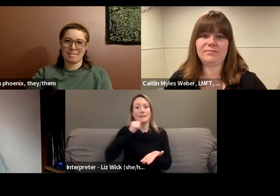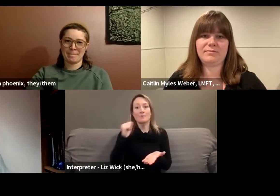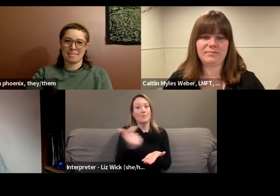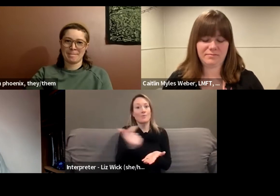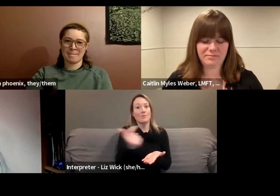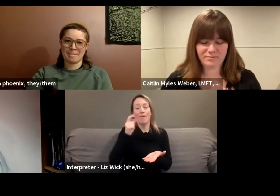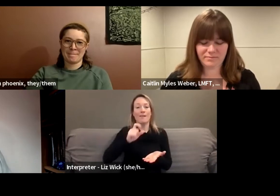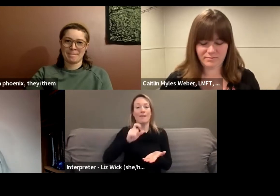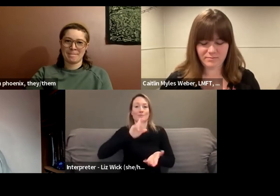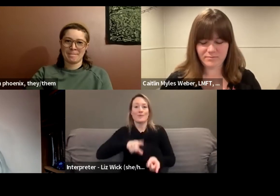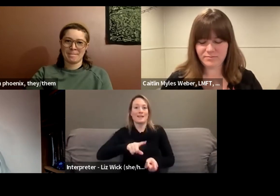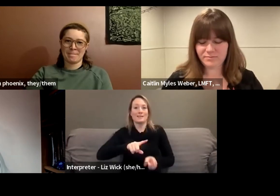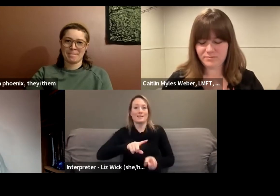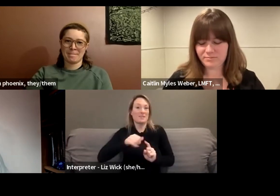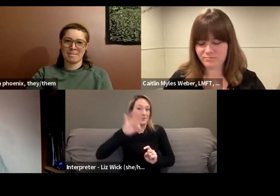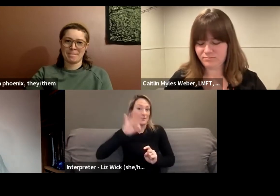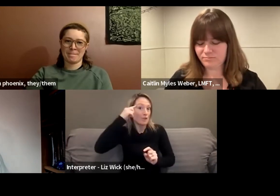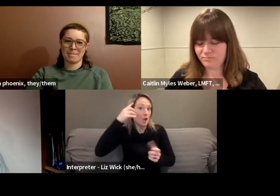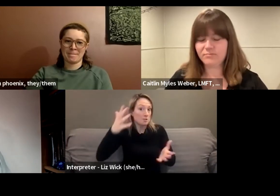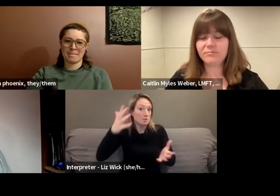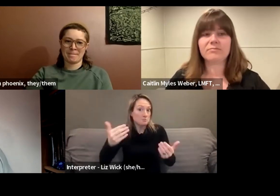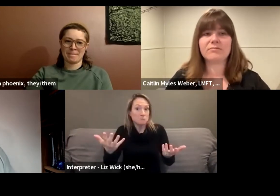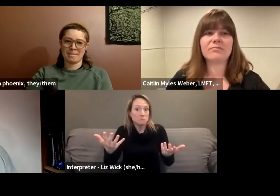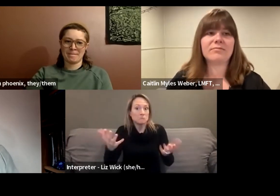If you have thoughts, that would be great to hear.